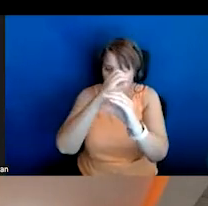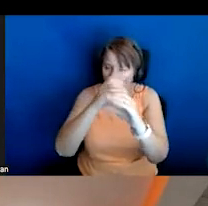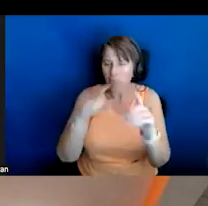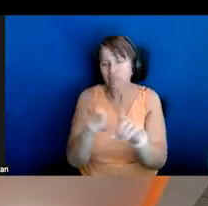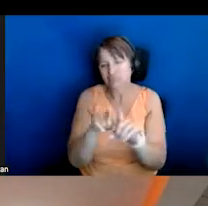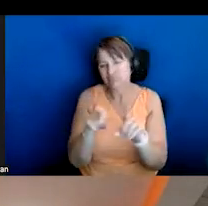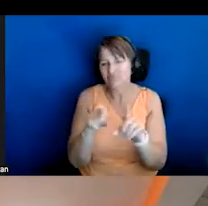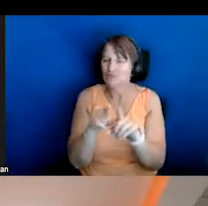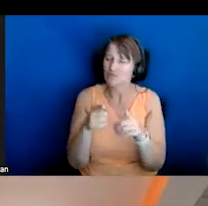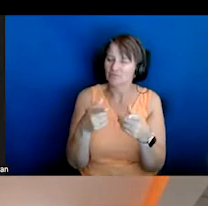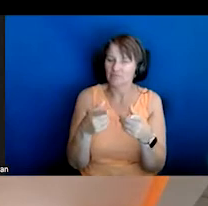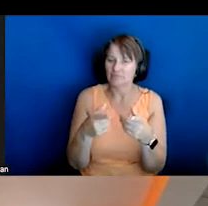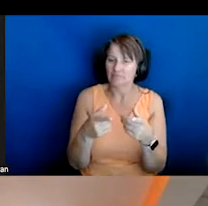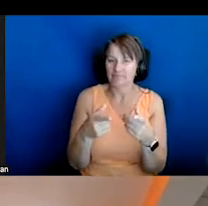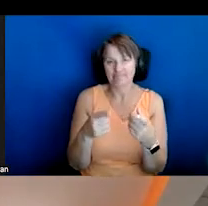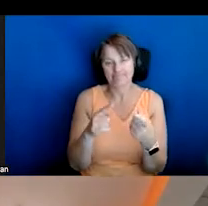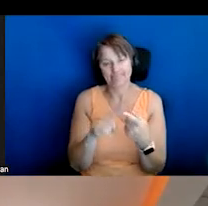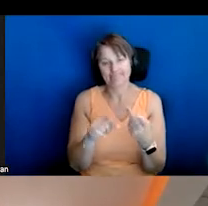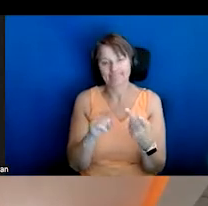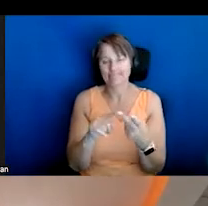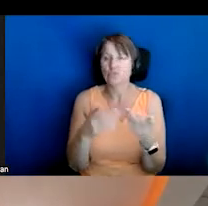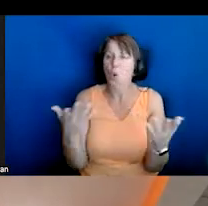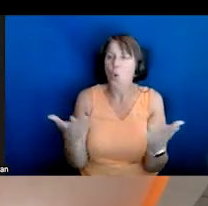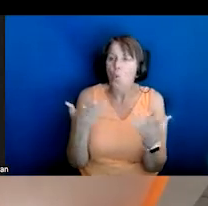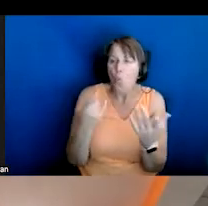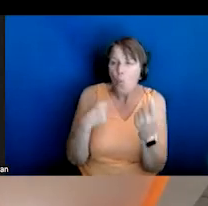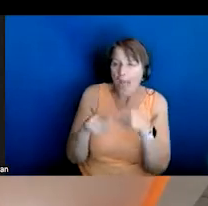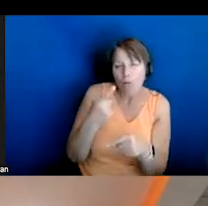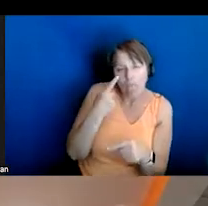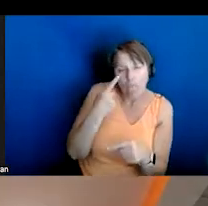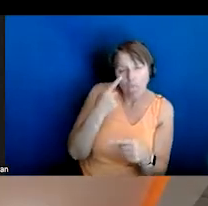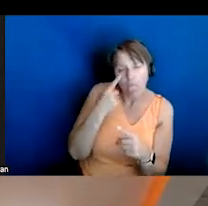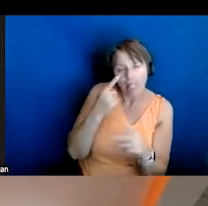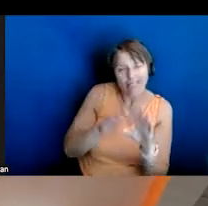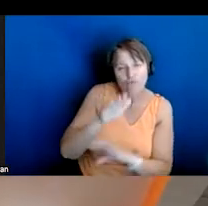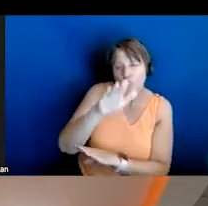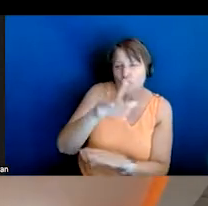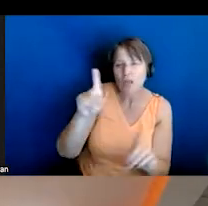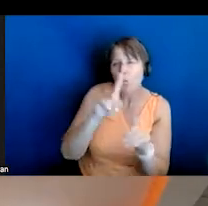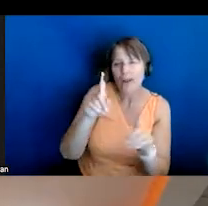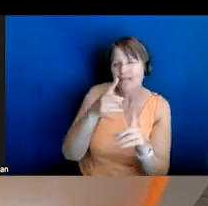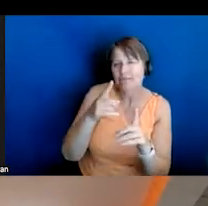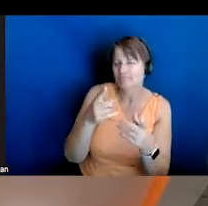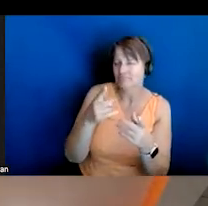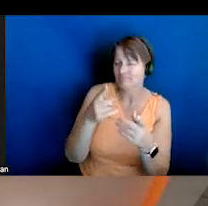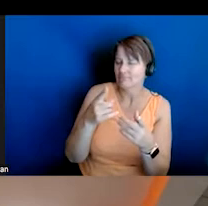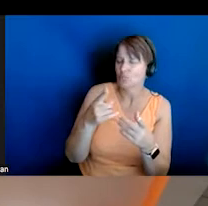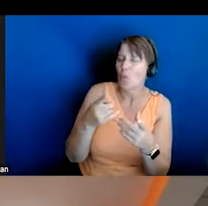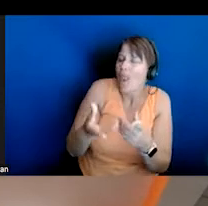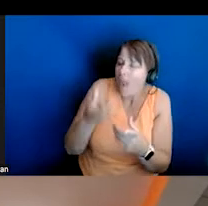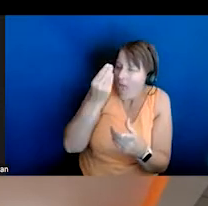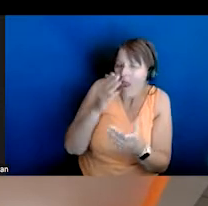but also, a way to think about where we are looking in the future and what do we where do we draw from the past, so this is the barn where that